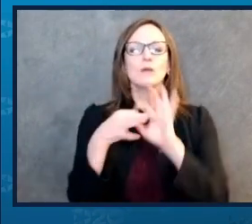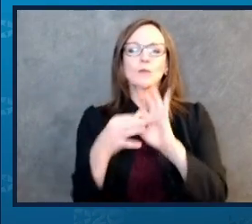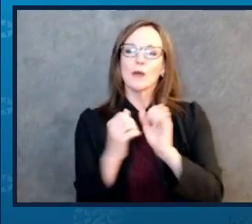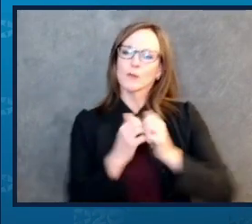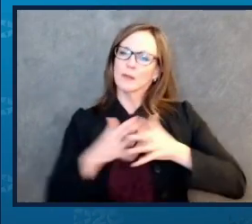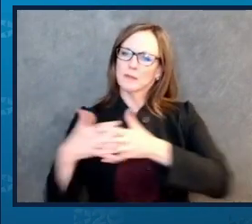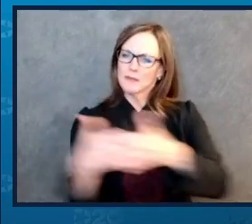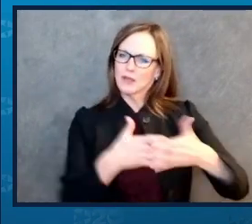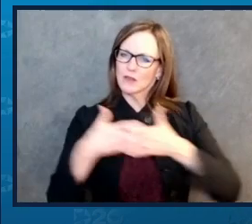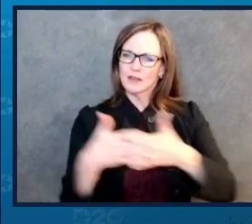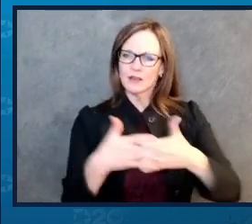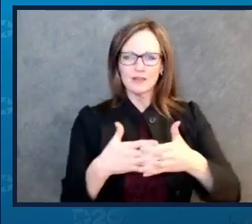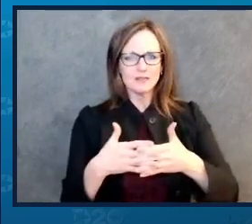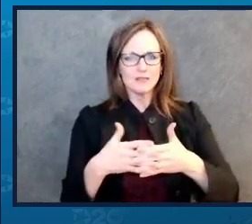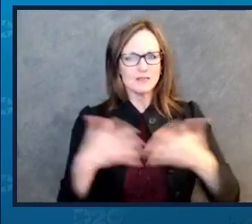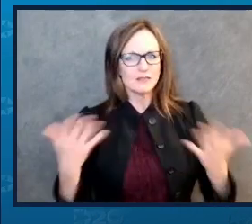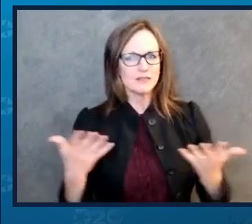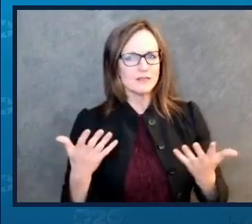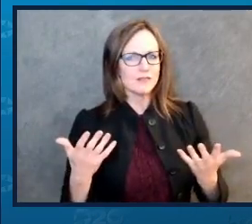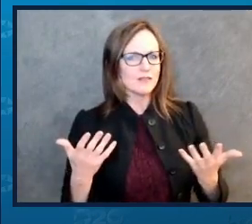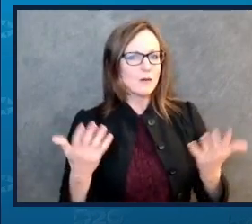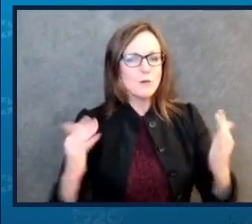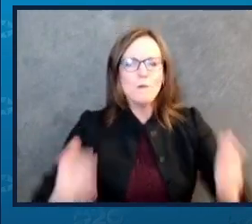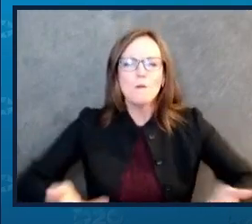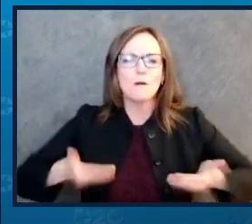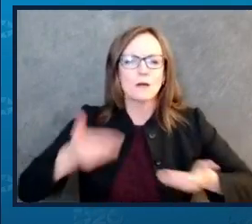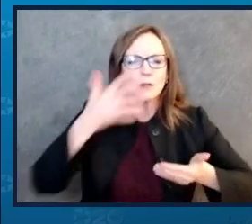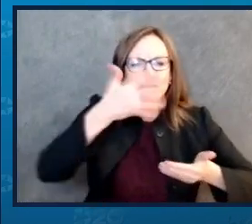IMMIGRANTS T. THAT IS WHO WE